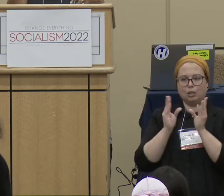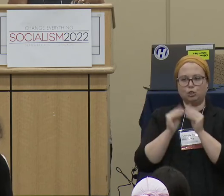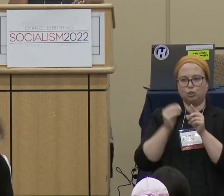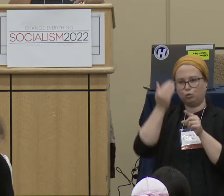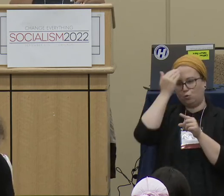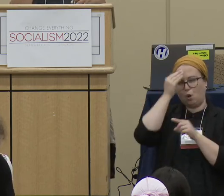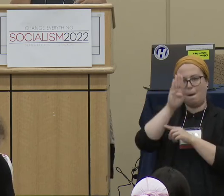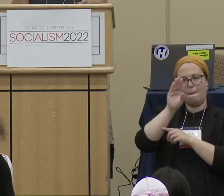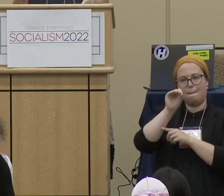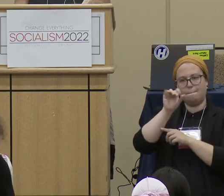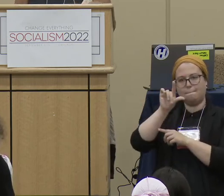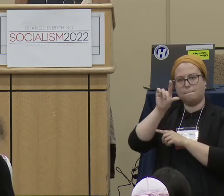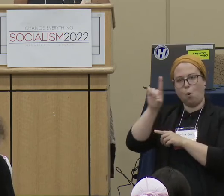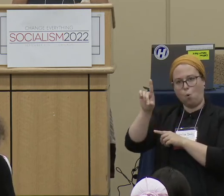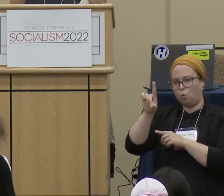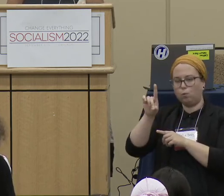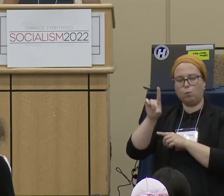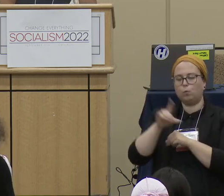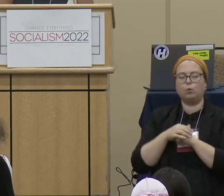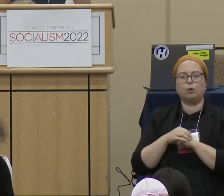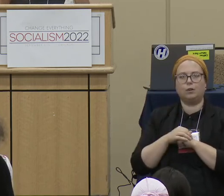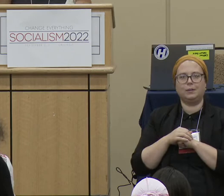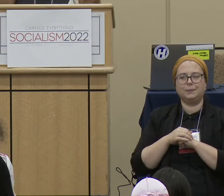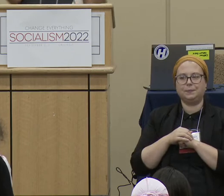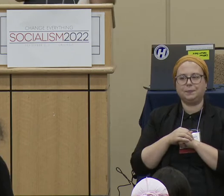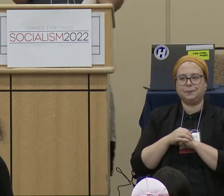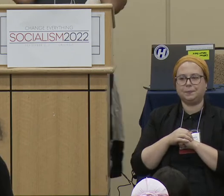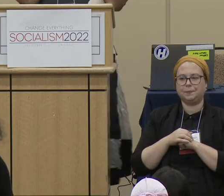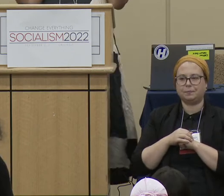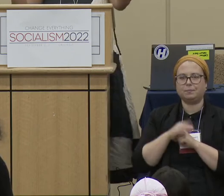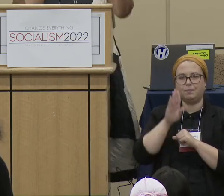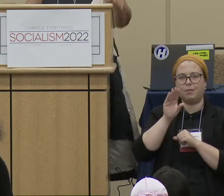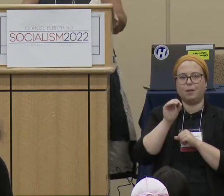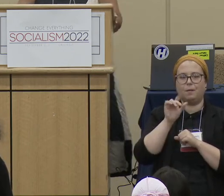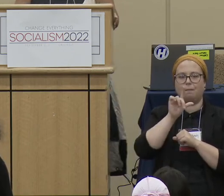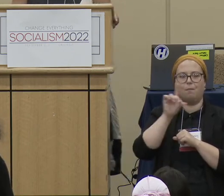Florida, who organizes these sessions. Are you familiar with BOLD? ≫ No.